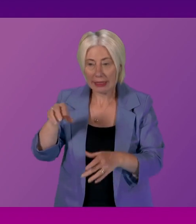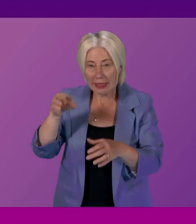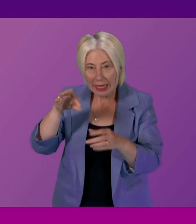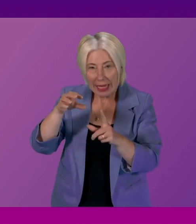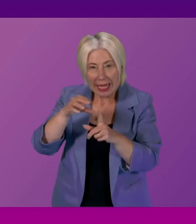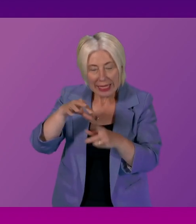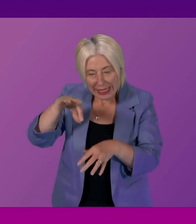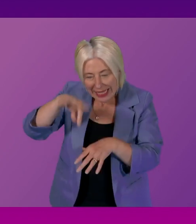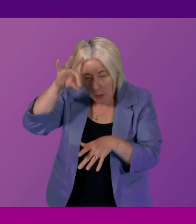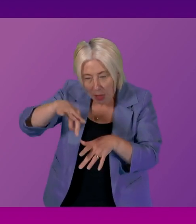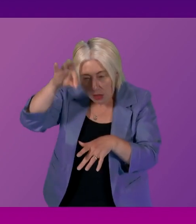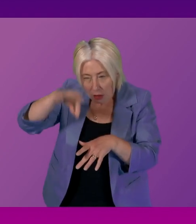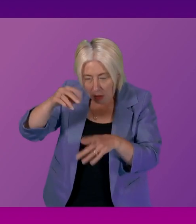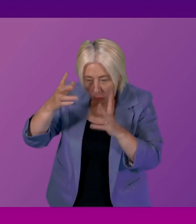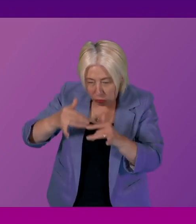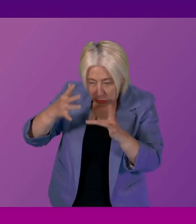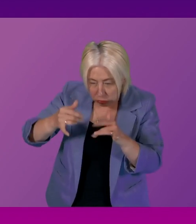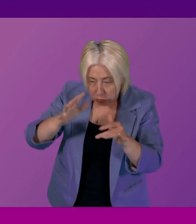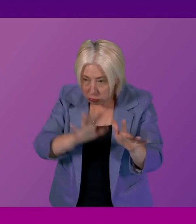our rivers, lochs and coastal areas.